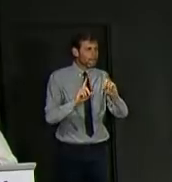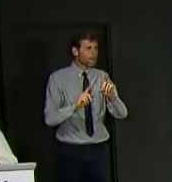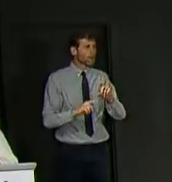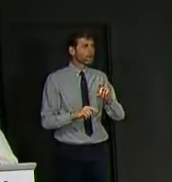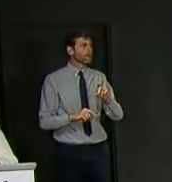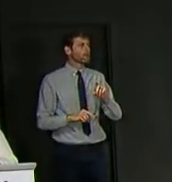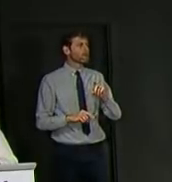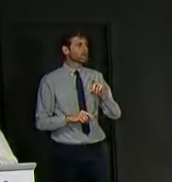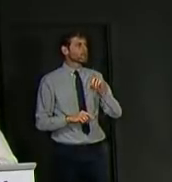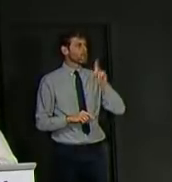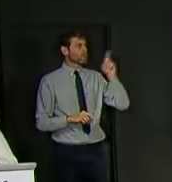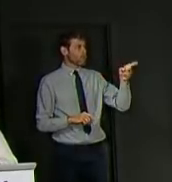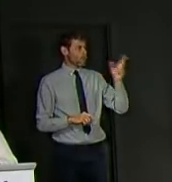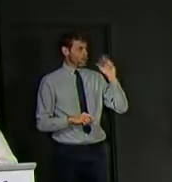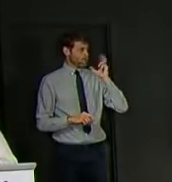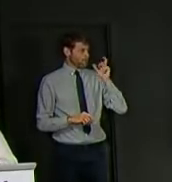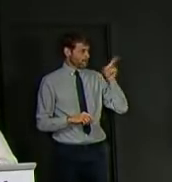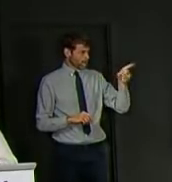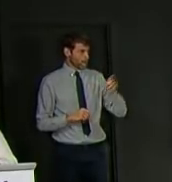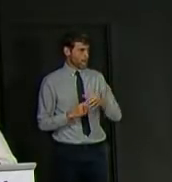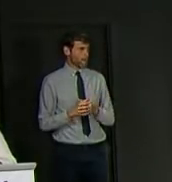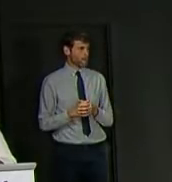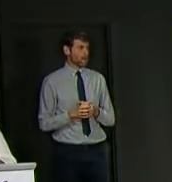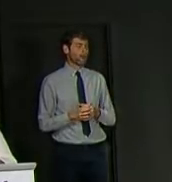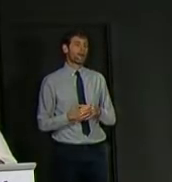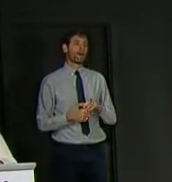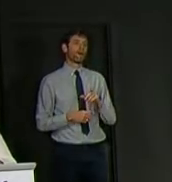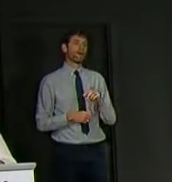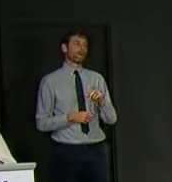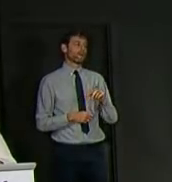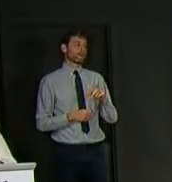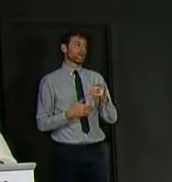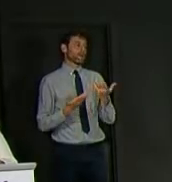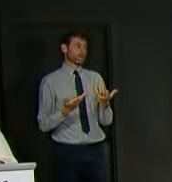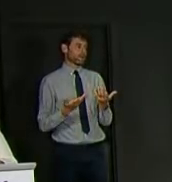well, part of the reasons why some of them are opening up is the risk of spread of the